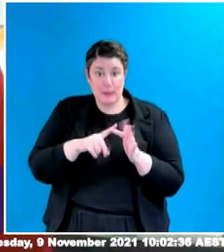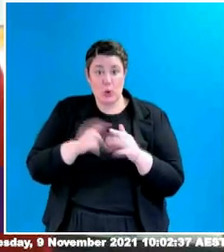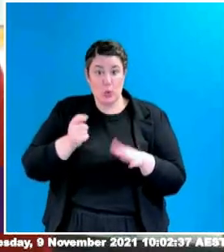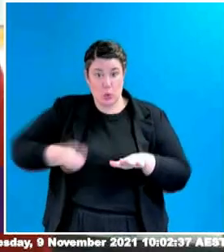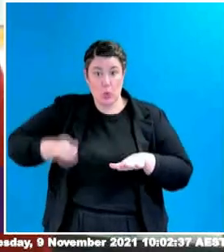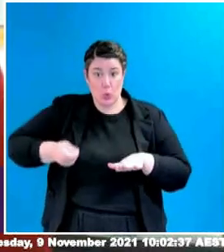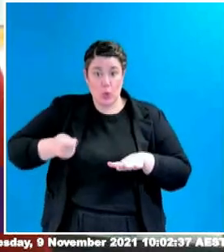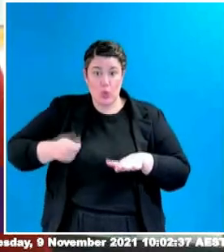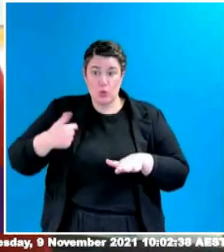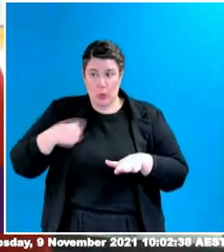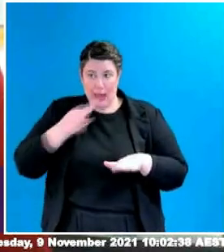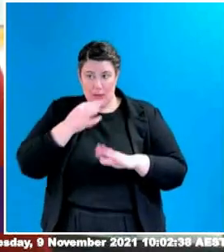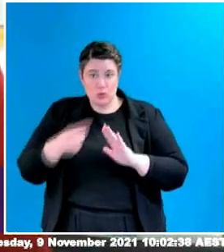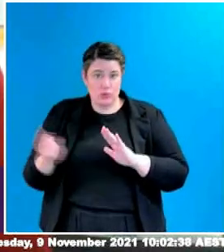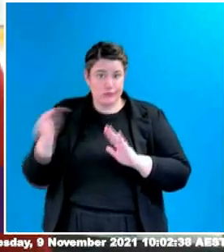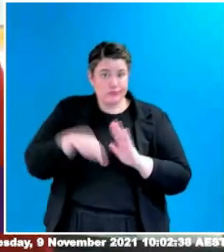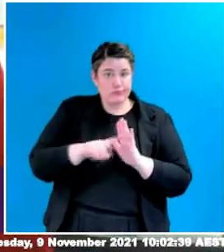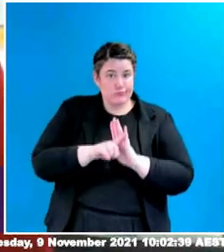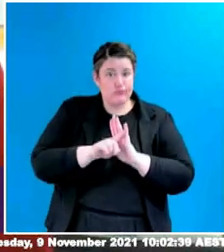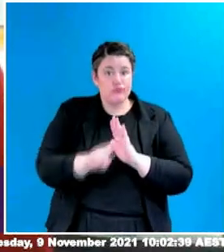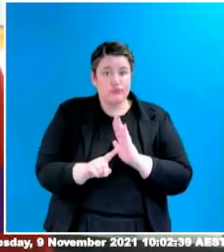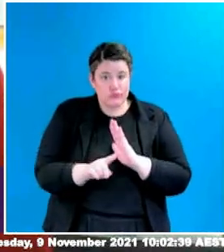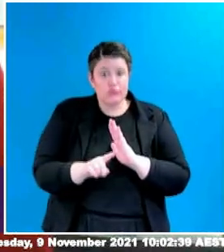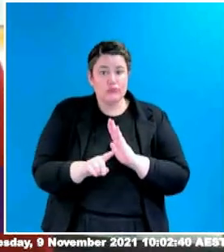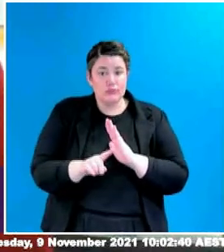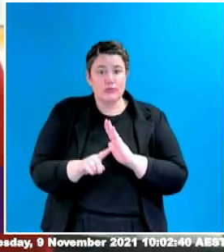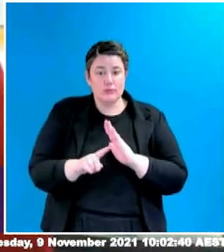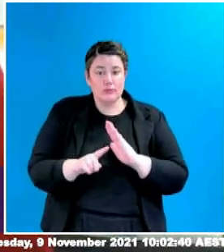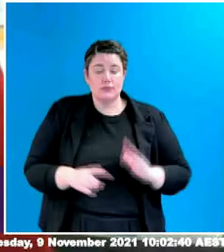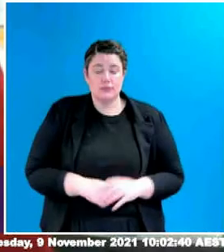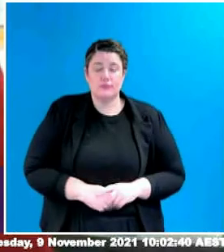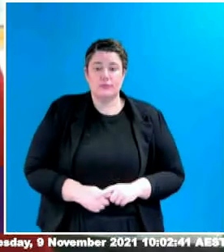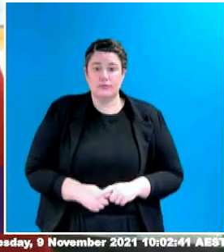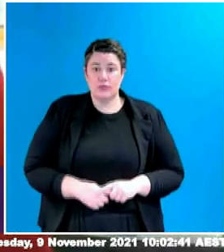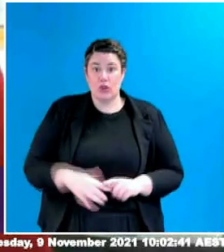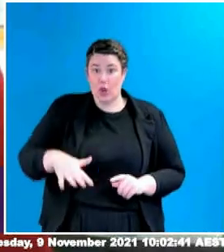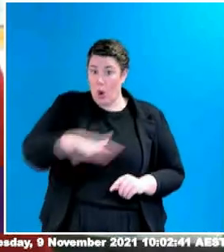Administrative Appeals Tribunal is --- the local profession doesn't have access